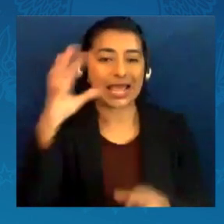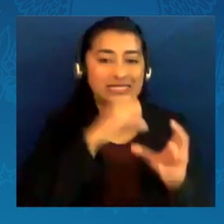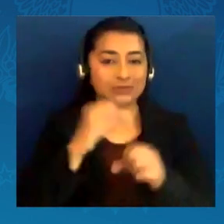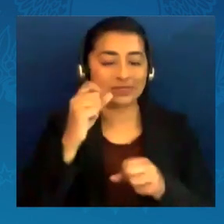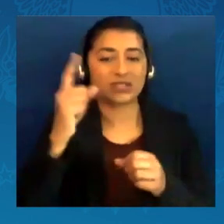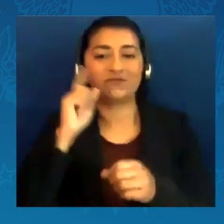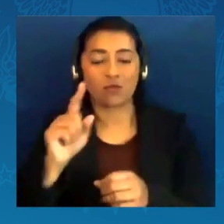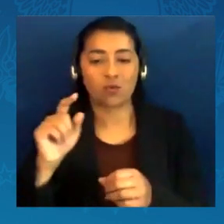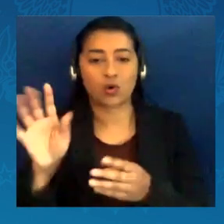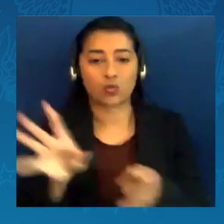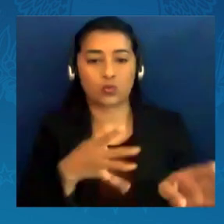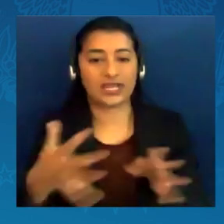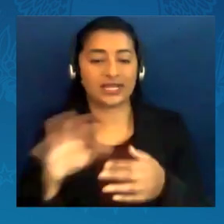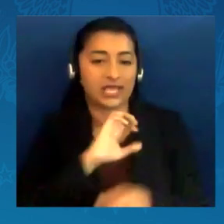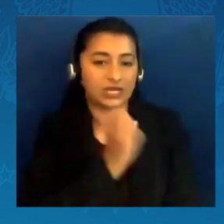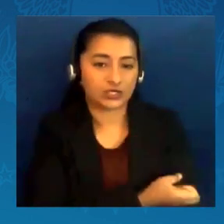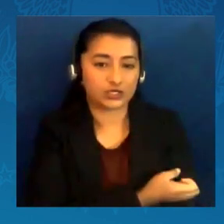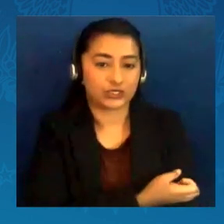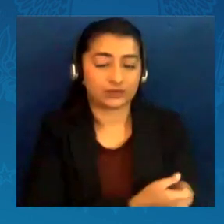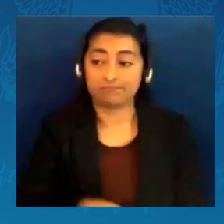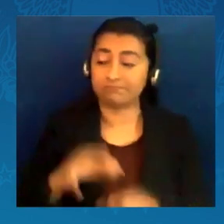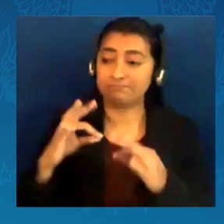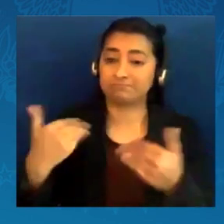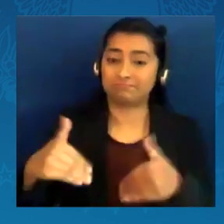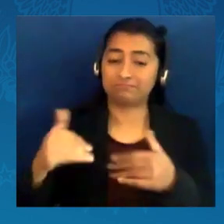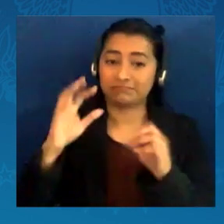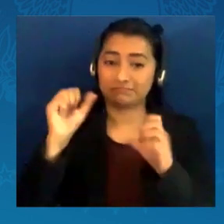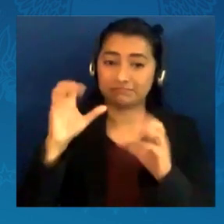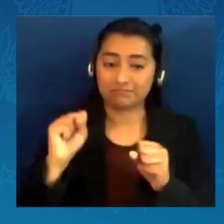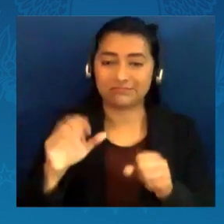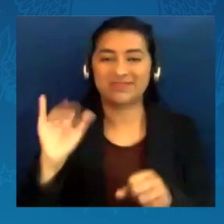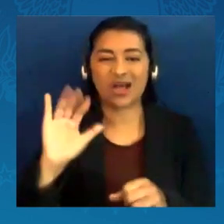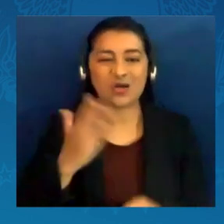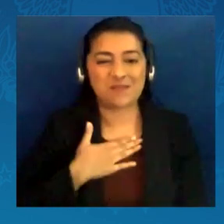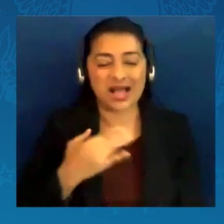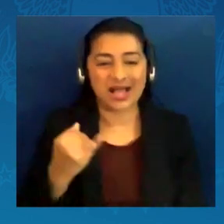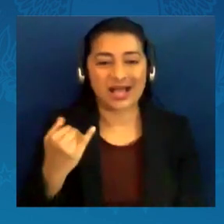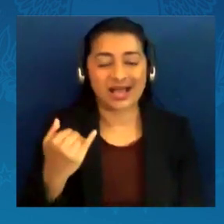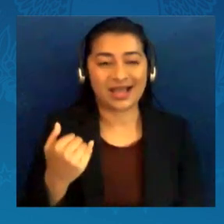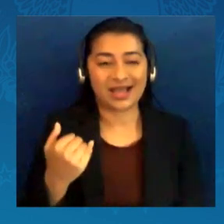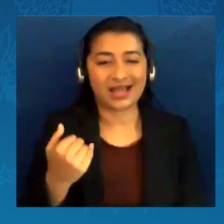The Vice President: Fascinating. We were -- That was my last presentation just before we came here.